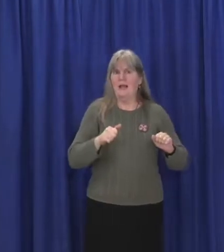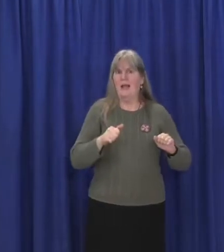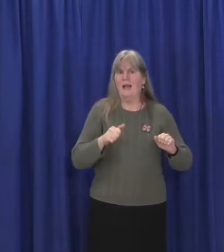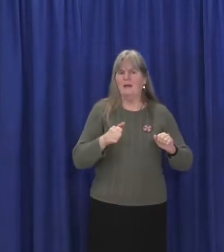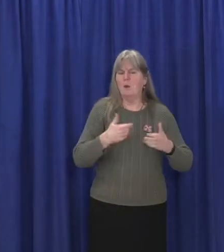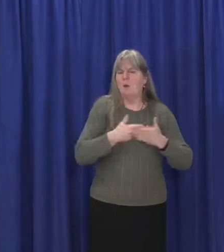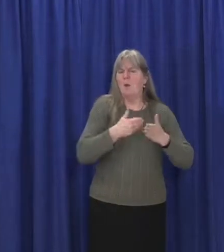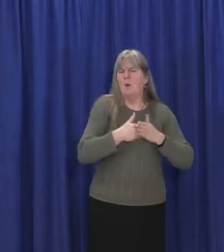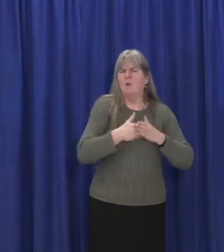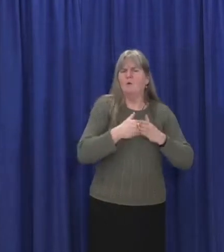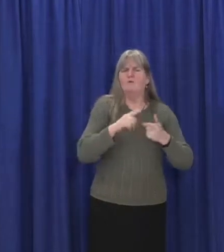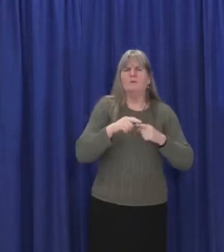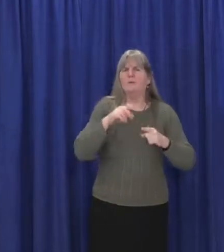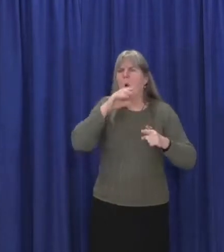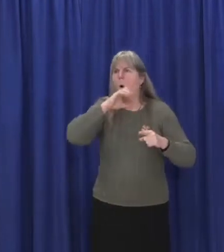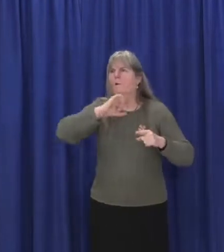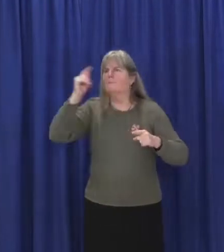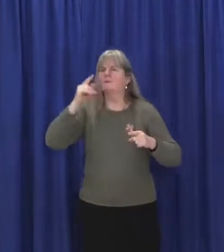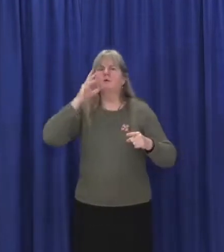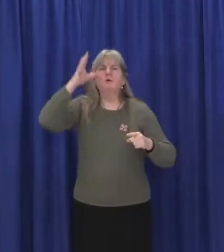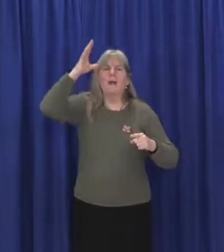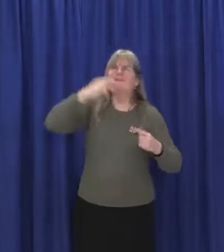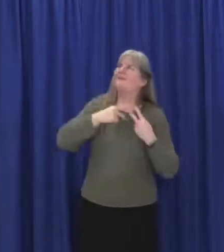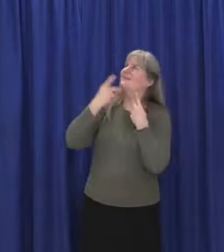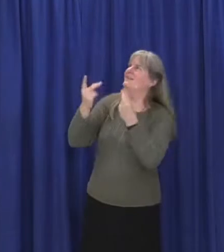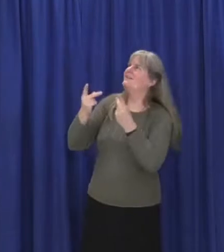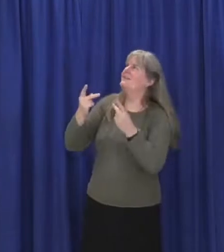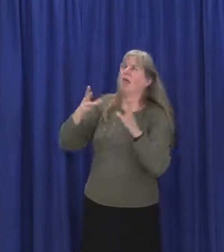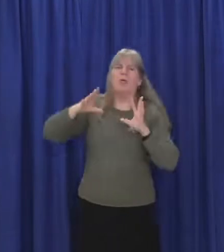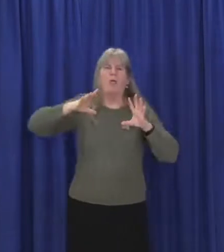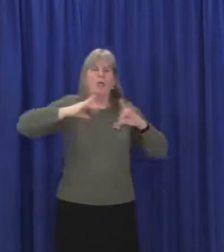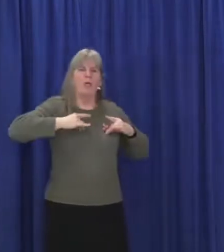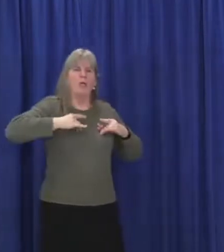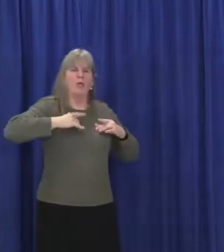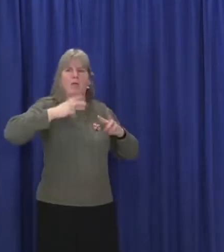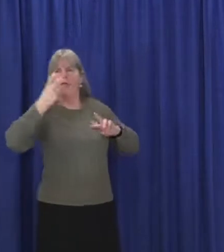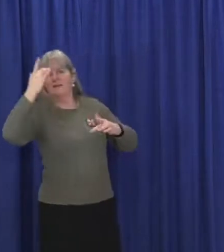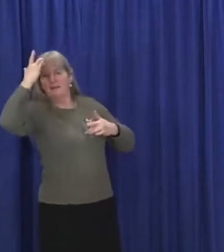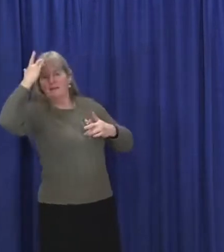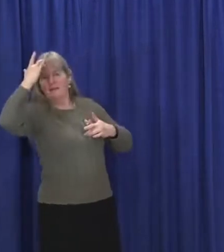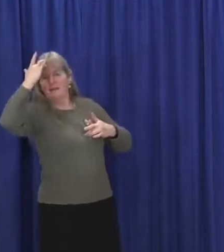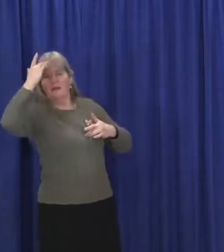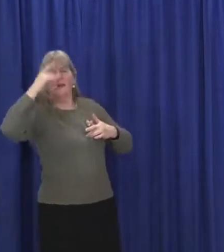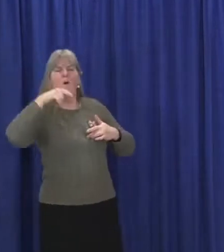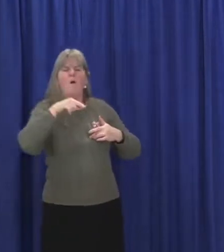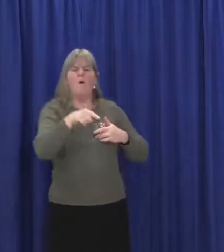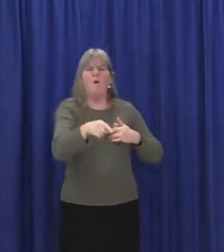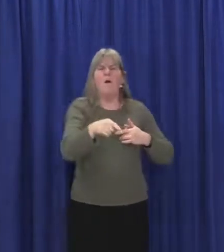Perhaps it's an elder or a grandparent, perhaps it's a dear friend with a chronic disease.